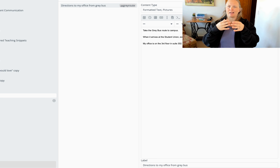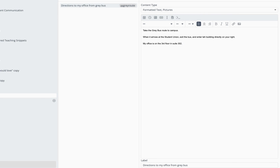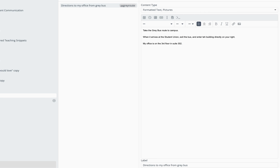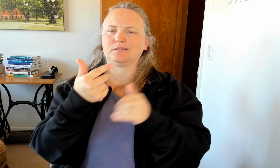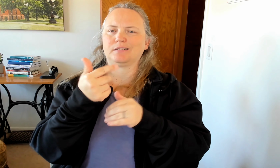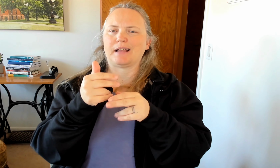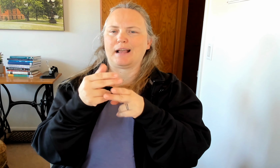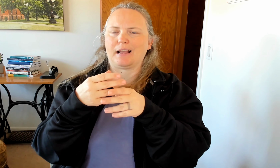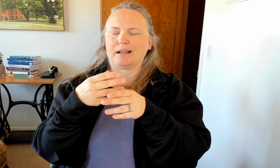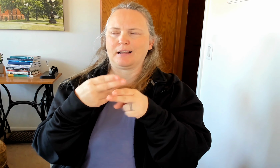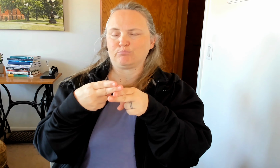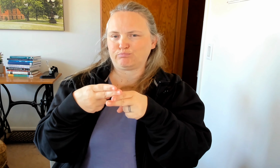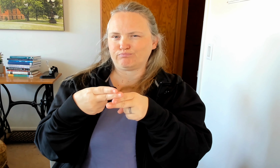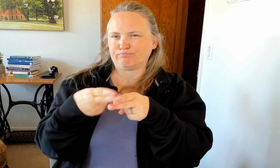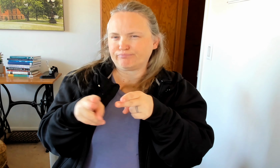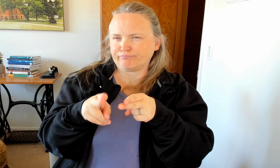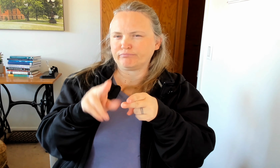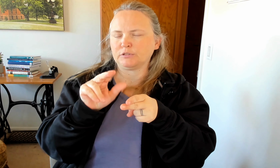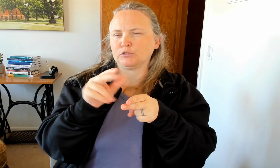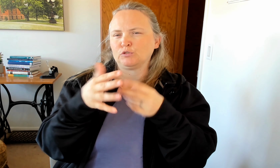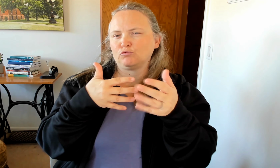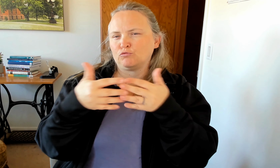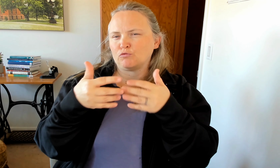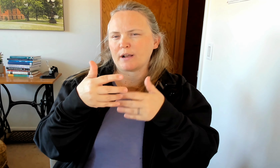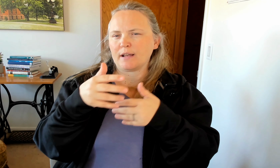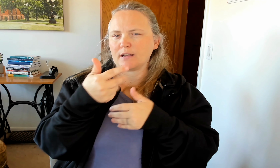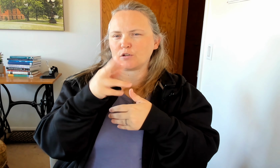That is, so my abbreviation is going to be gray route.